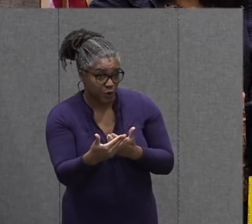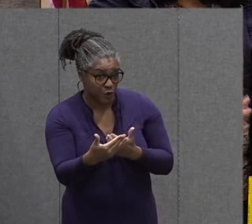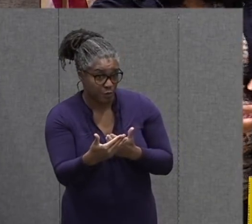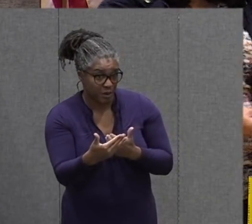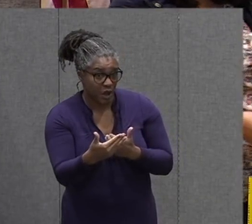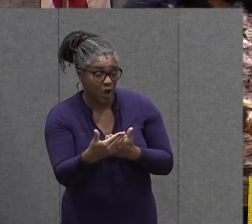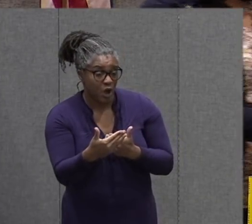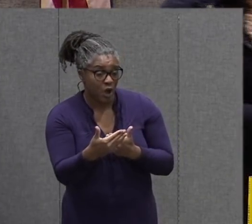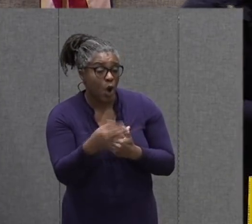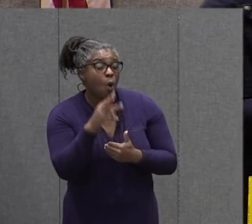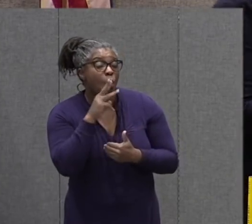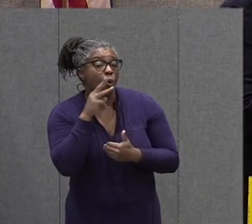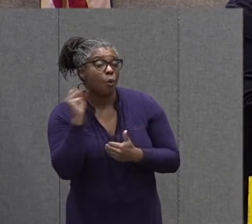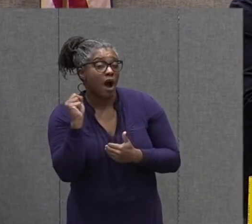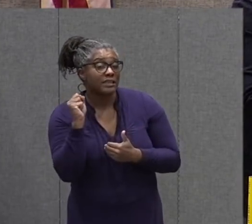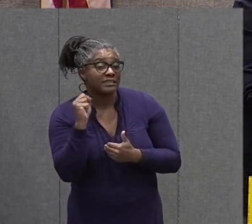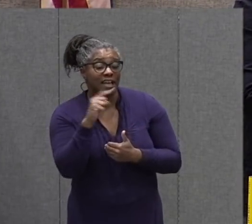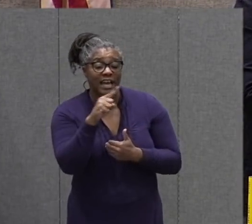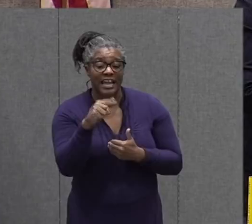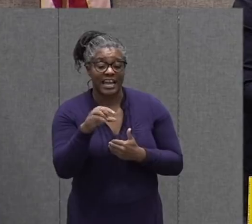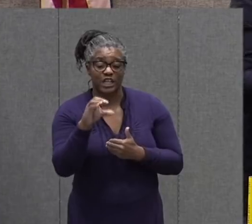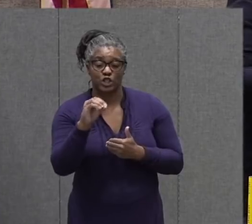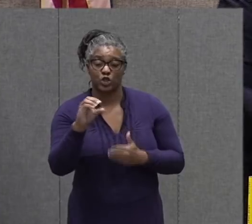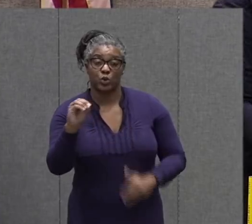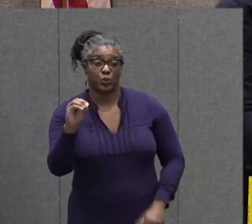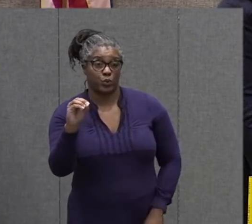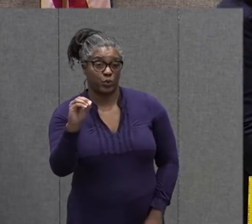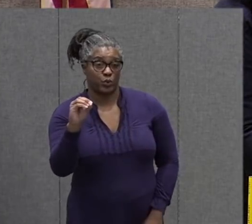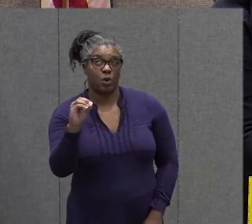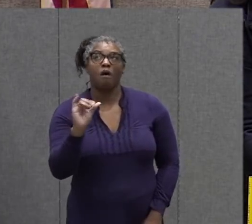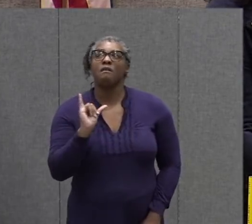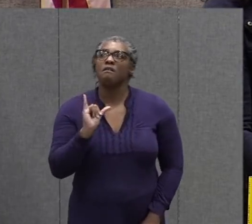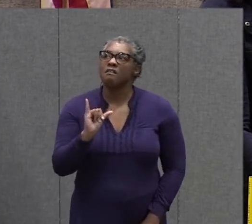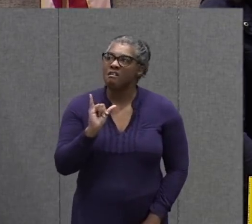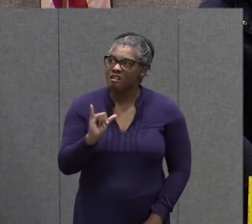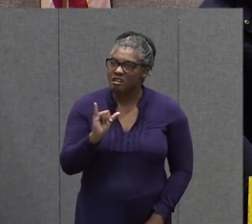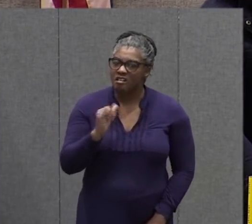her classroom was a zoo. So taking what Miss Martindale just said,